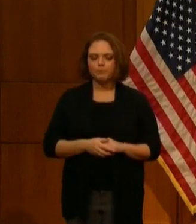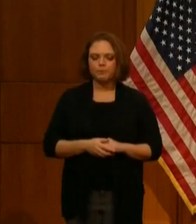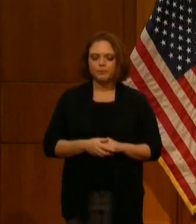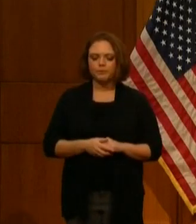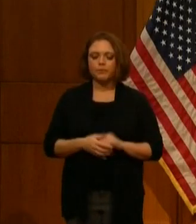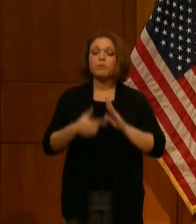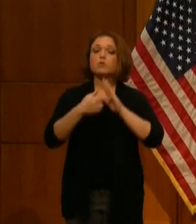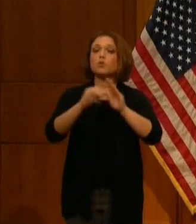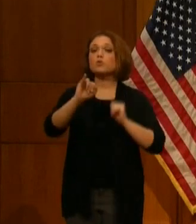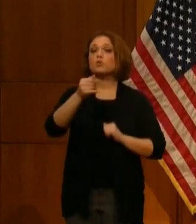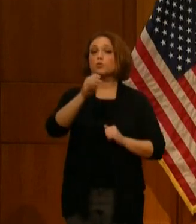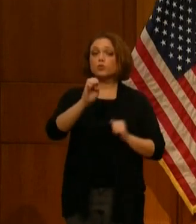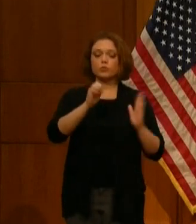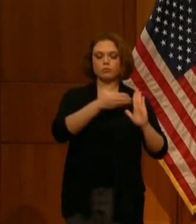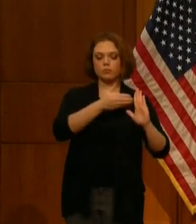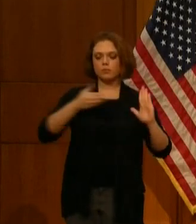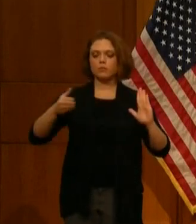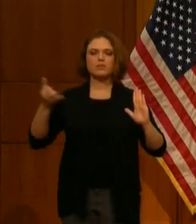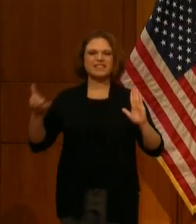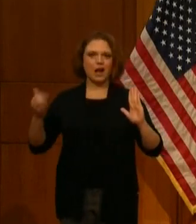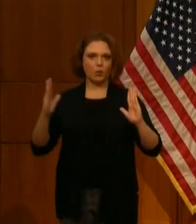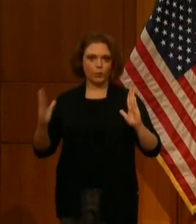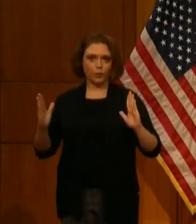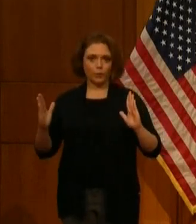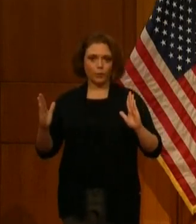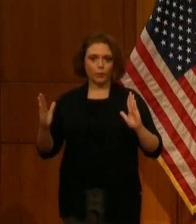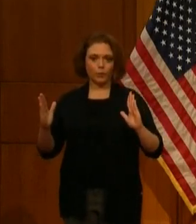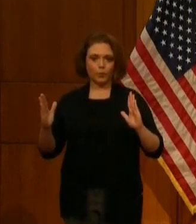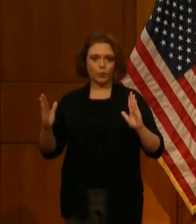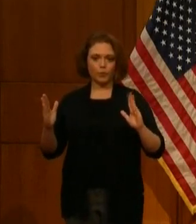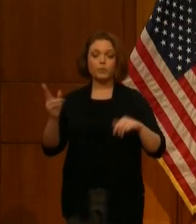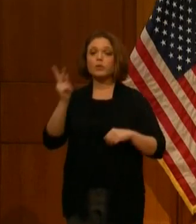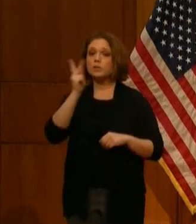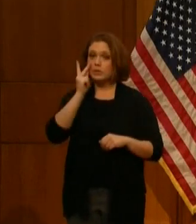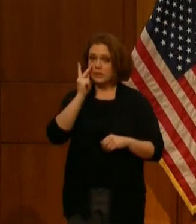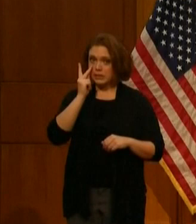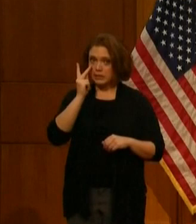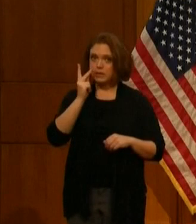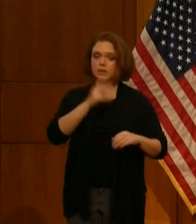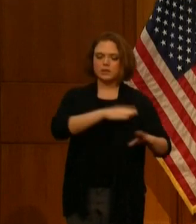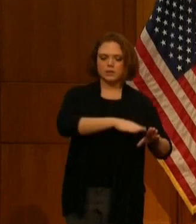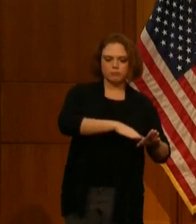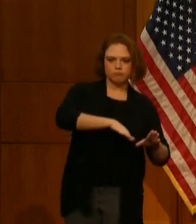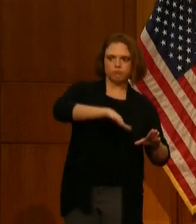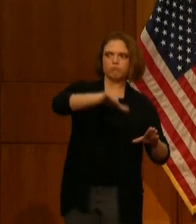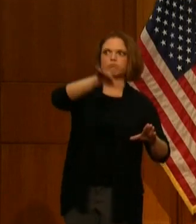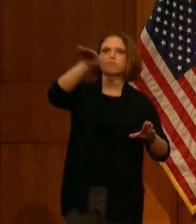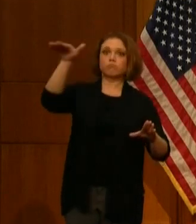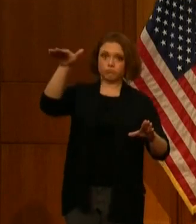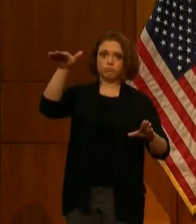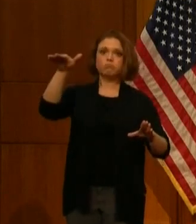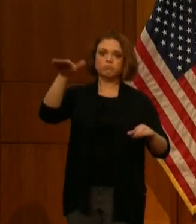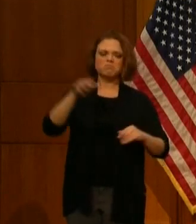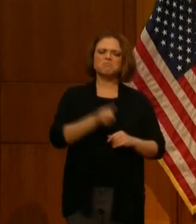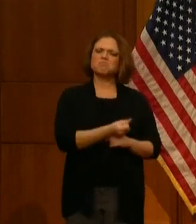THAT AREA. TODAY GOVERNOR RALPH NORTHAM ADDRESSED THE COMMONWEALTH'S